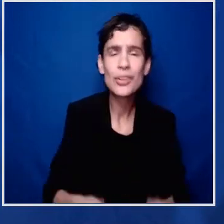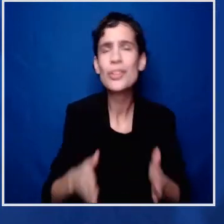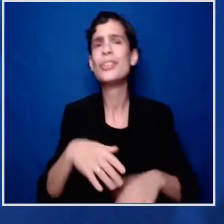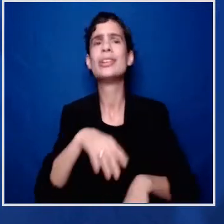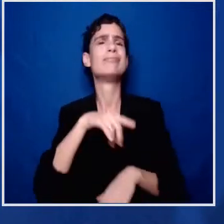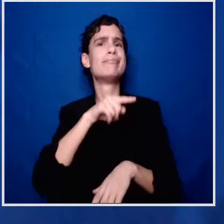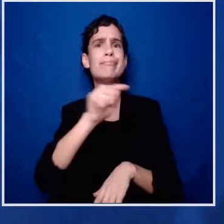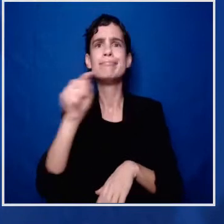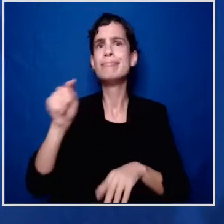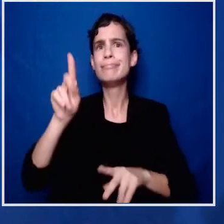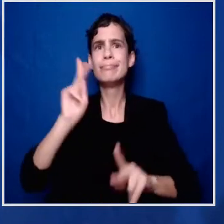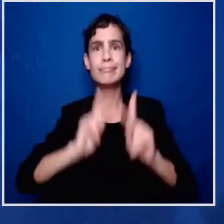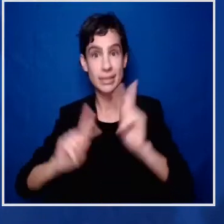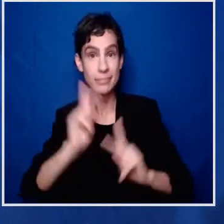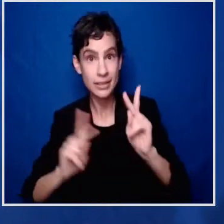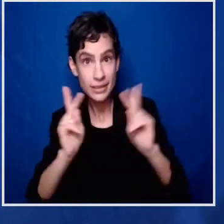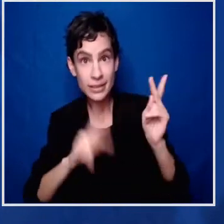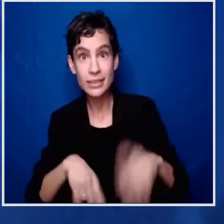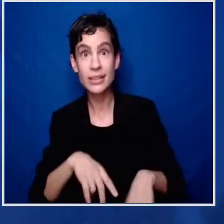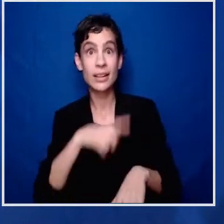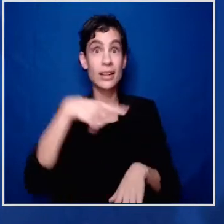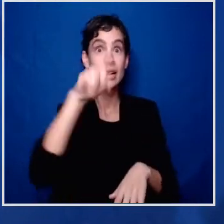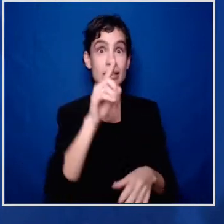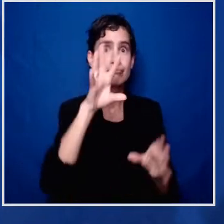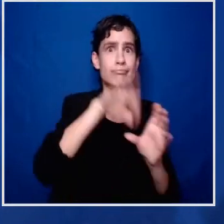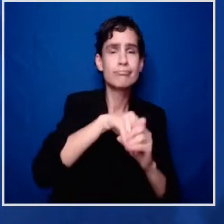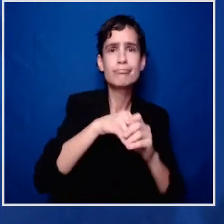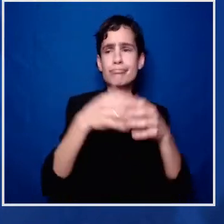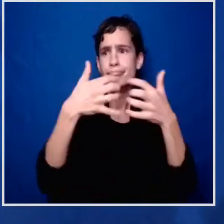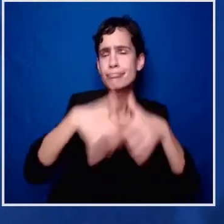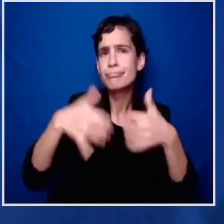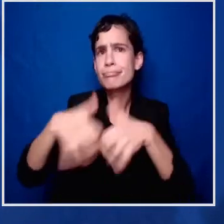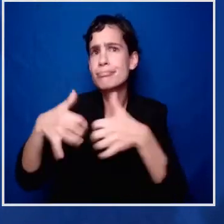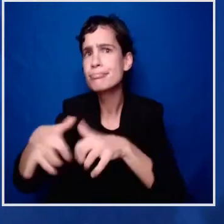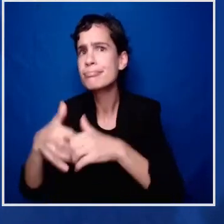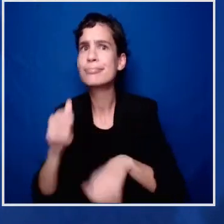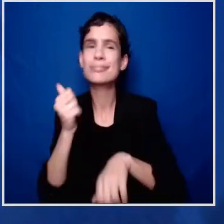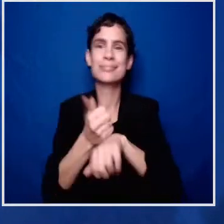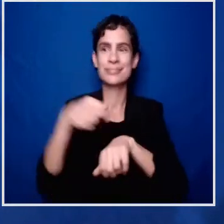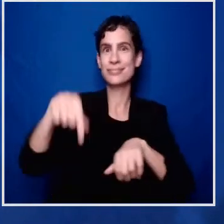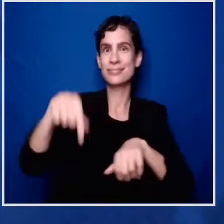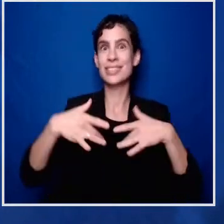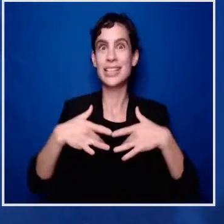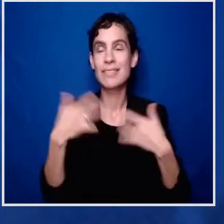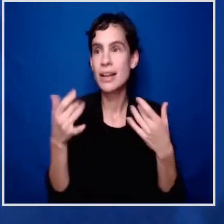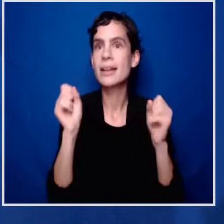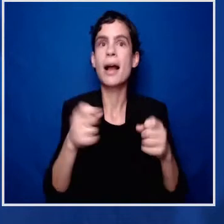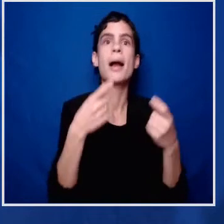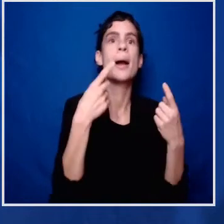THE COUNTRY. THAT HAVE HELPED TO ORGANIZE, HELPED TO ORGANIZE AND SERVICE